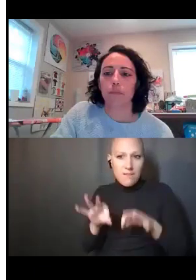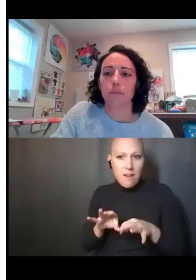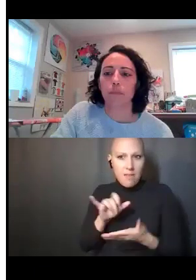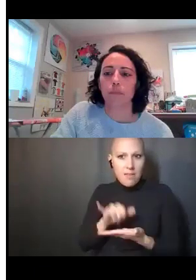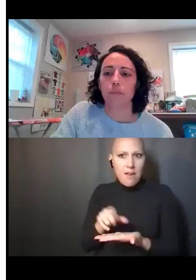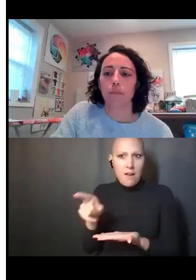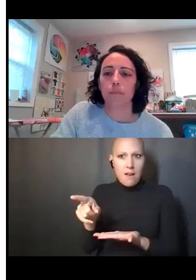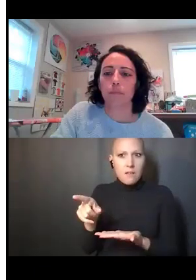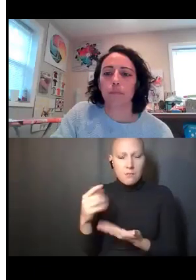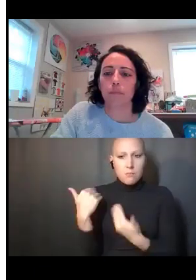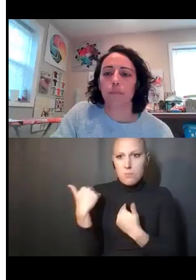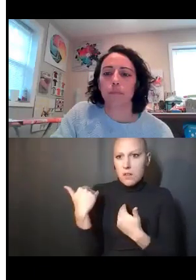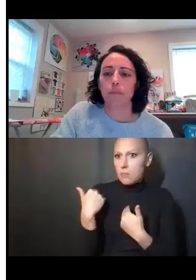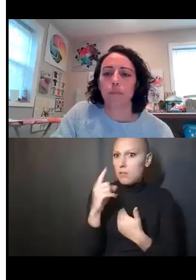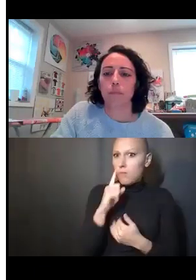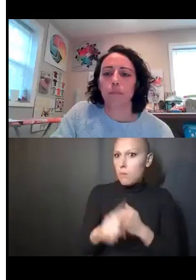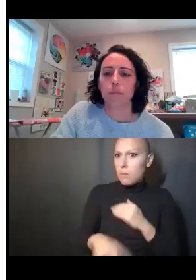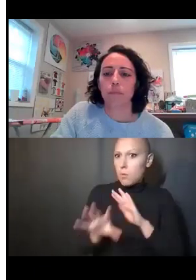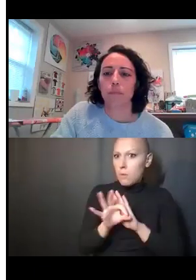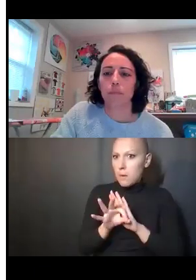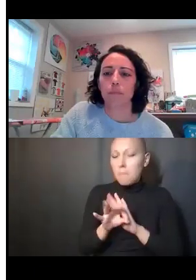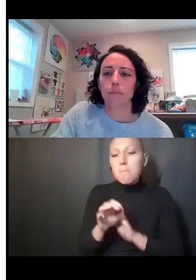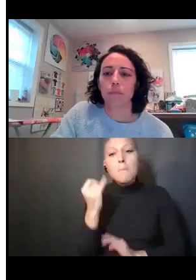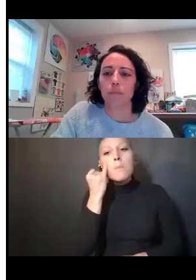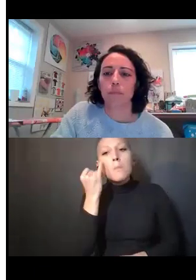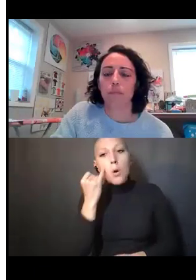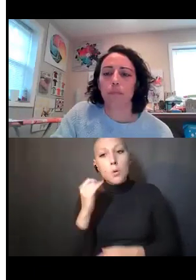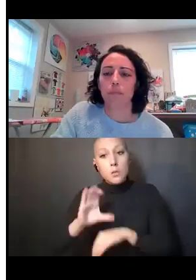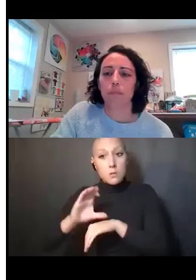if consulting is something that your institution allows